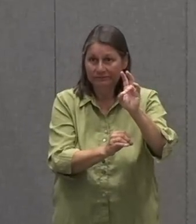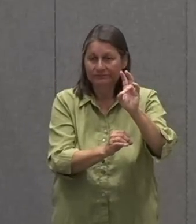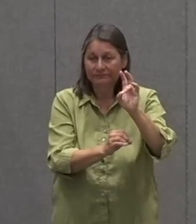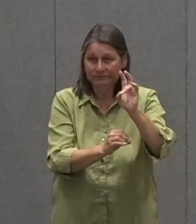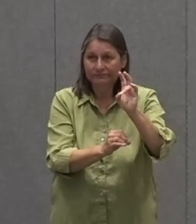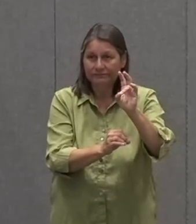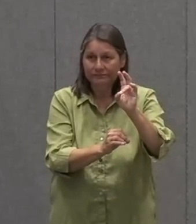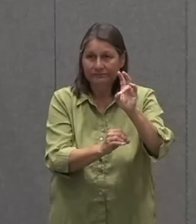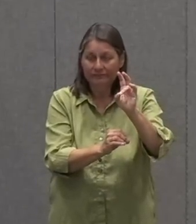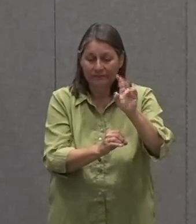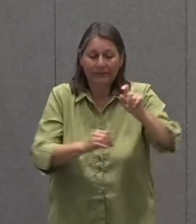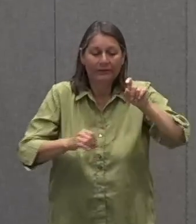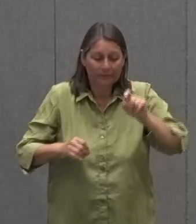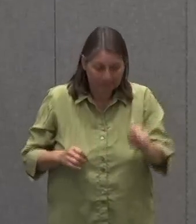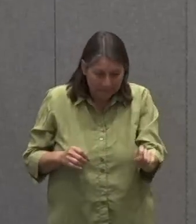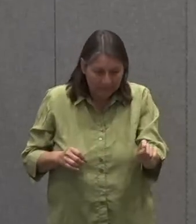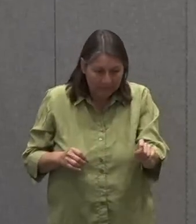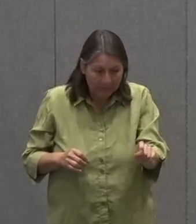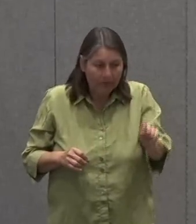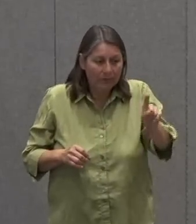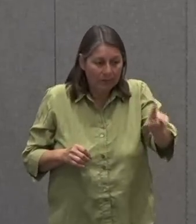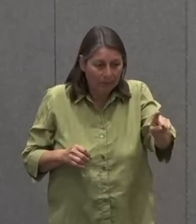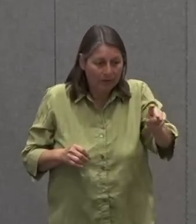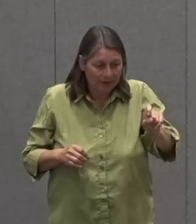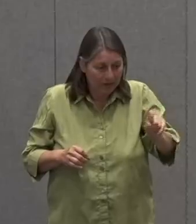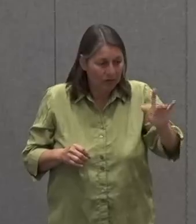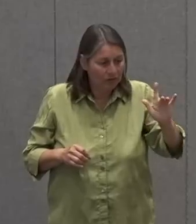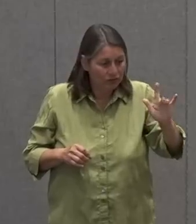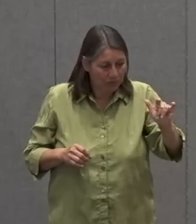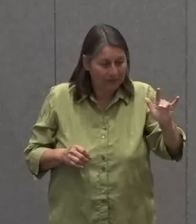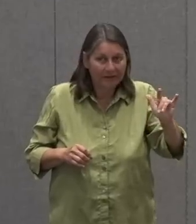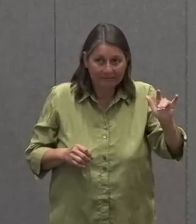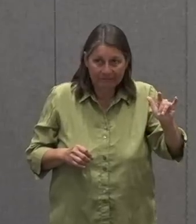one tenth, two hundredths, and five thousandths.